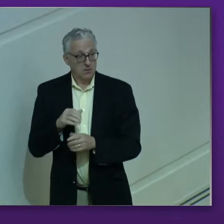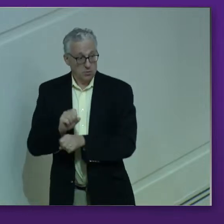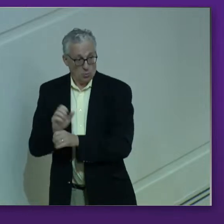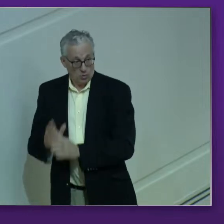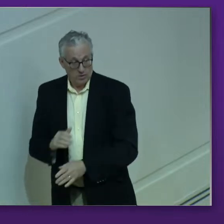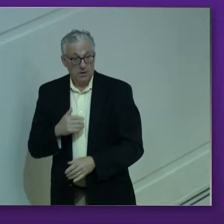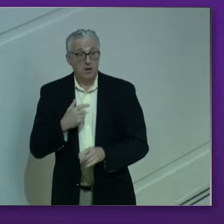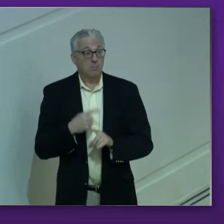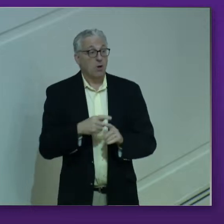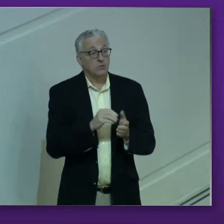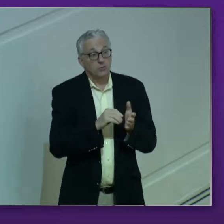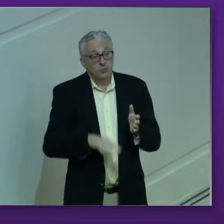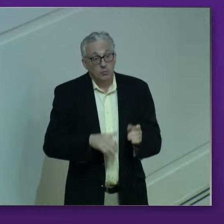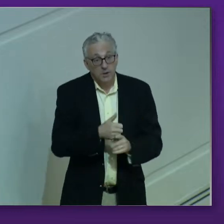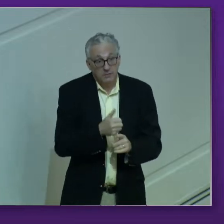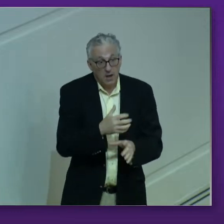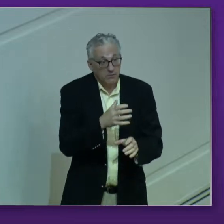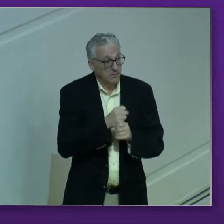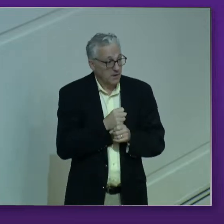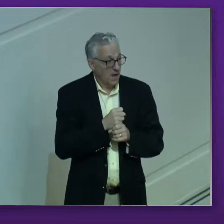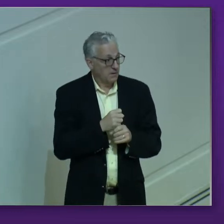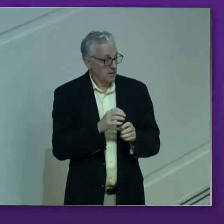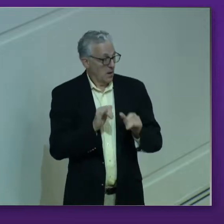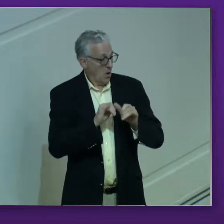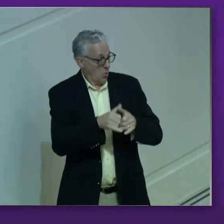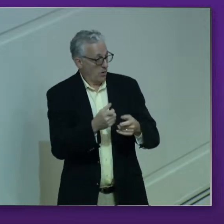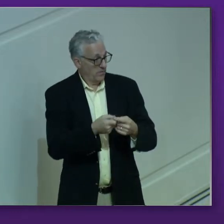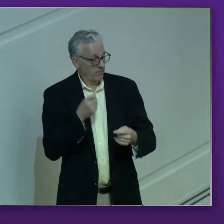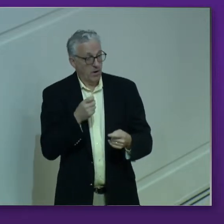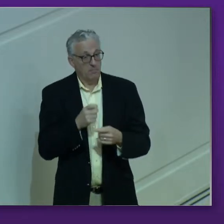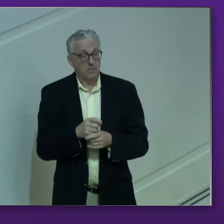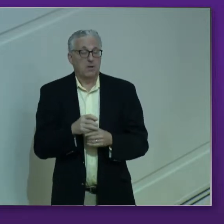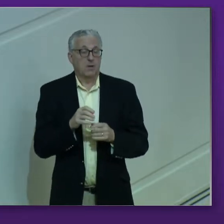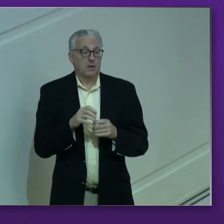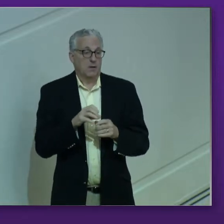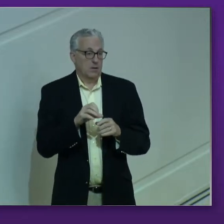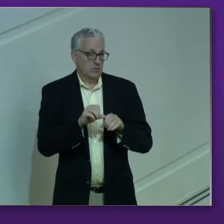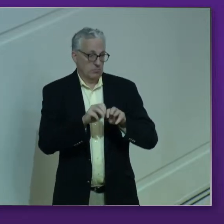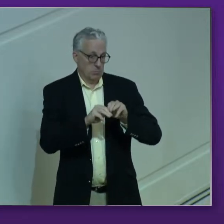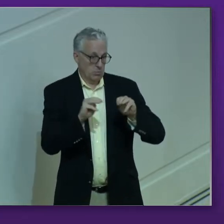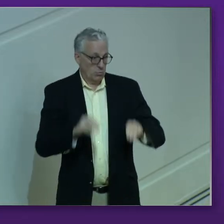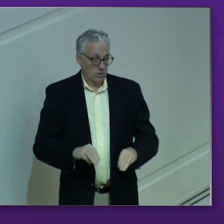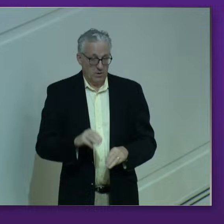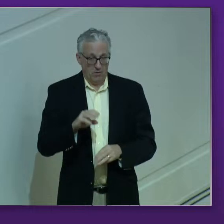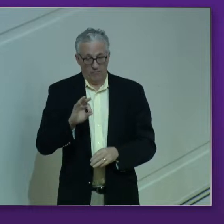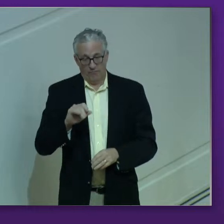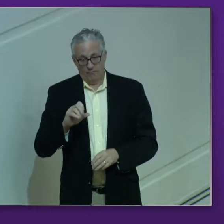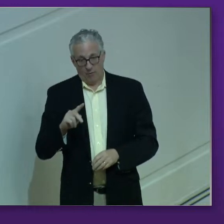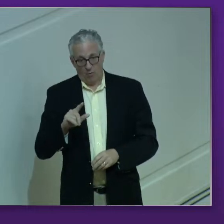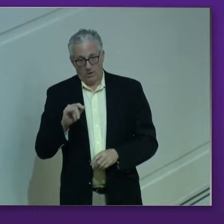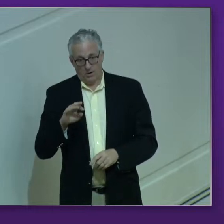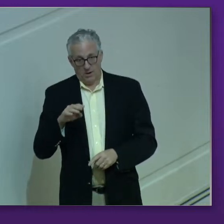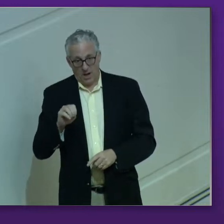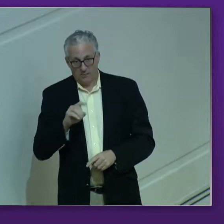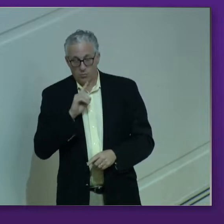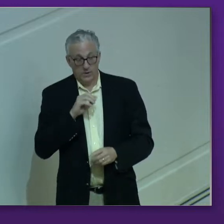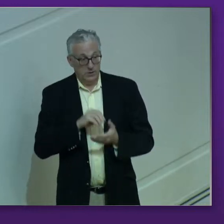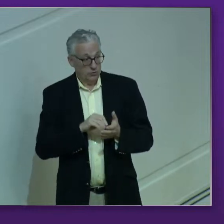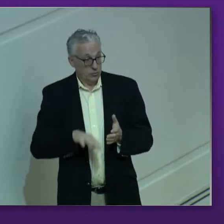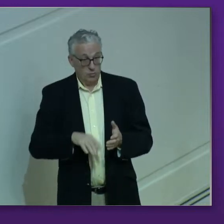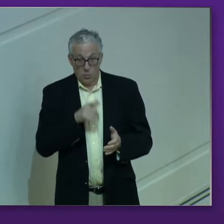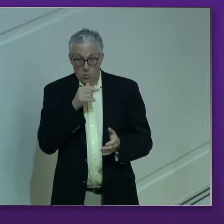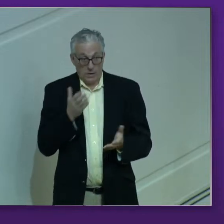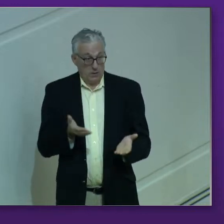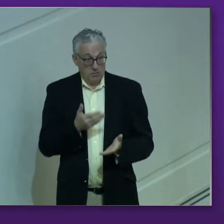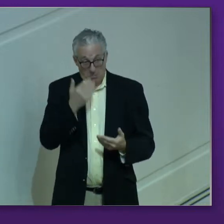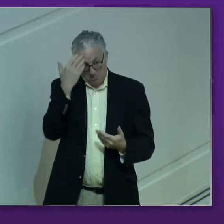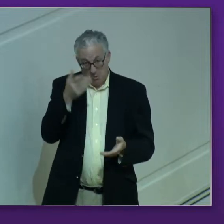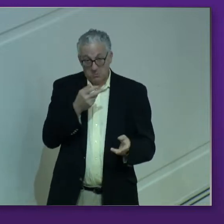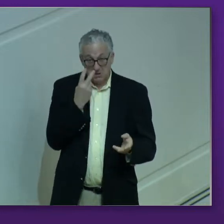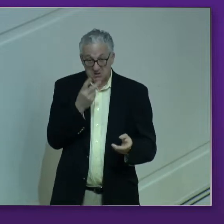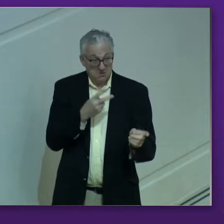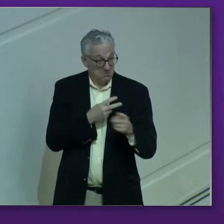MCTV STUDENTS EARNED AN AWARD